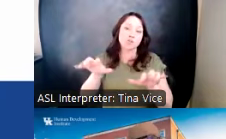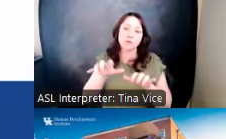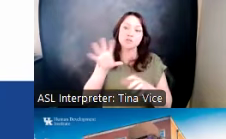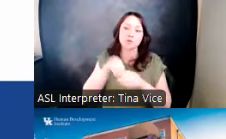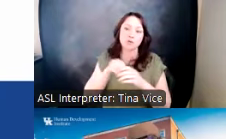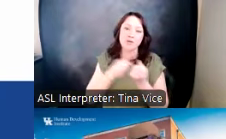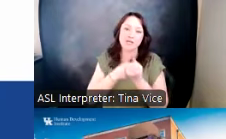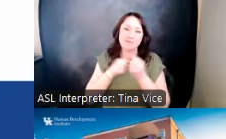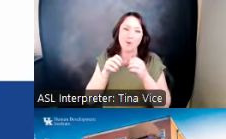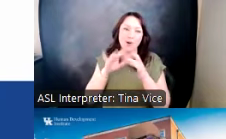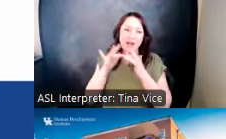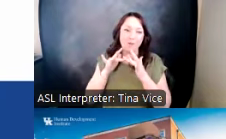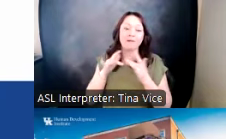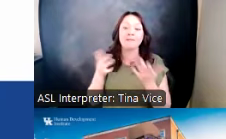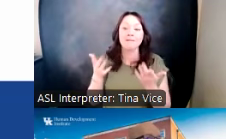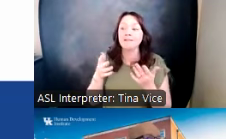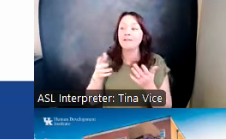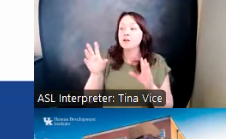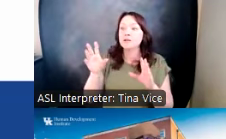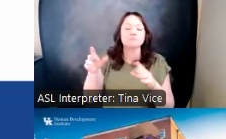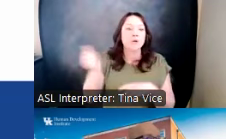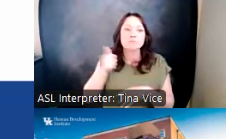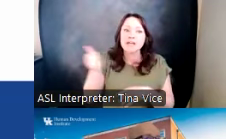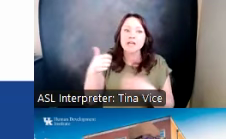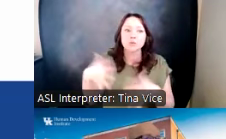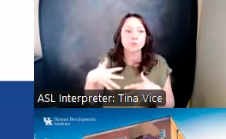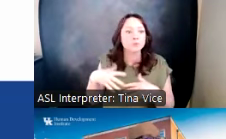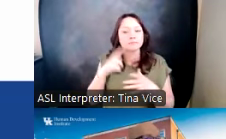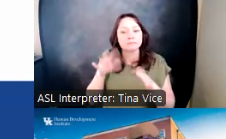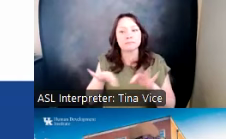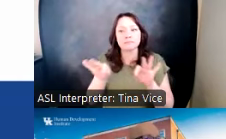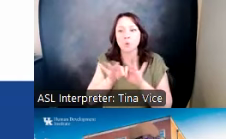transportation that whenever we're supporting programs is I'd say the most common thing that comes up.